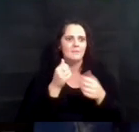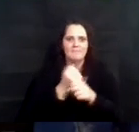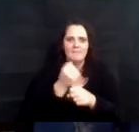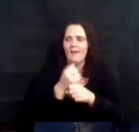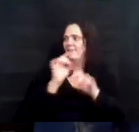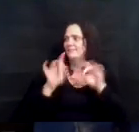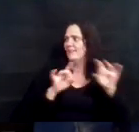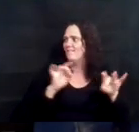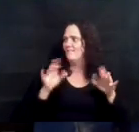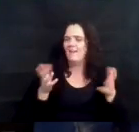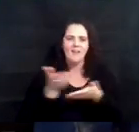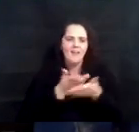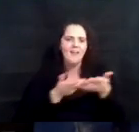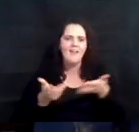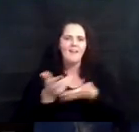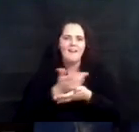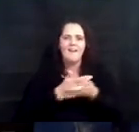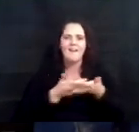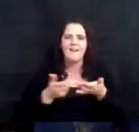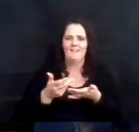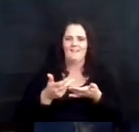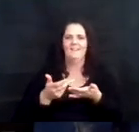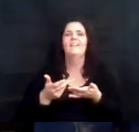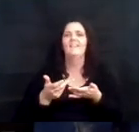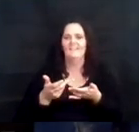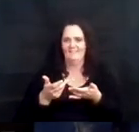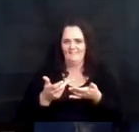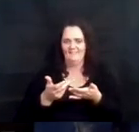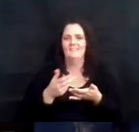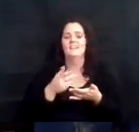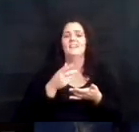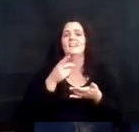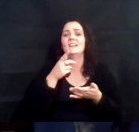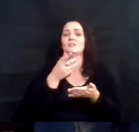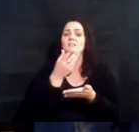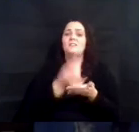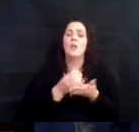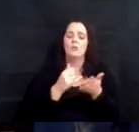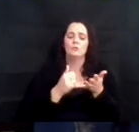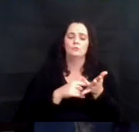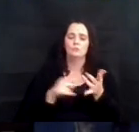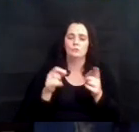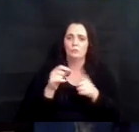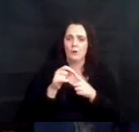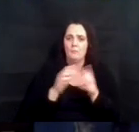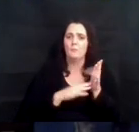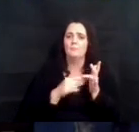with this. If you weren't able to do the stop-motion animation, there are a number of different apps out there that enable you to do it and as I said, you can also